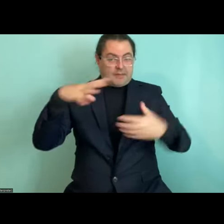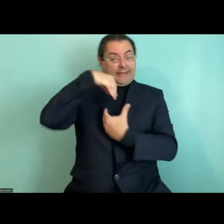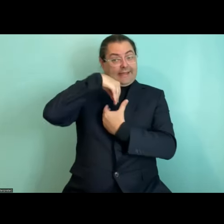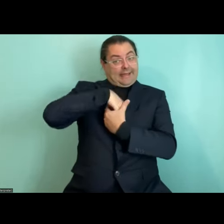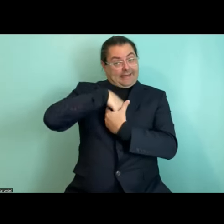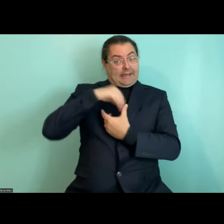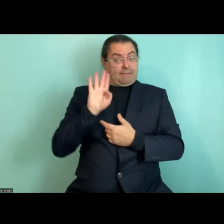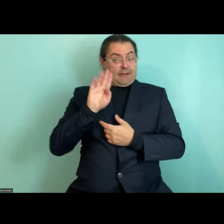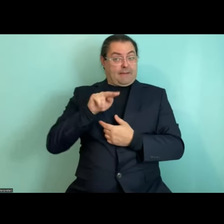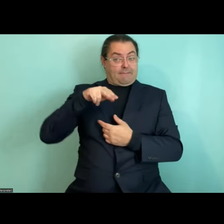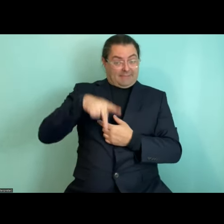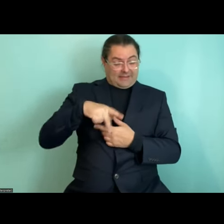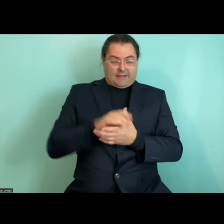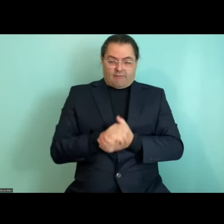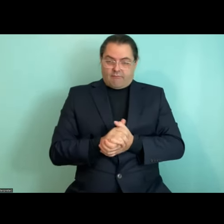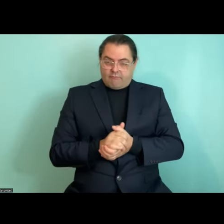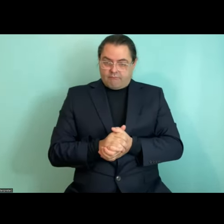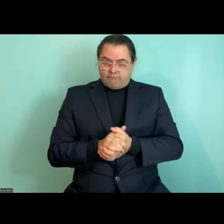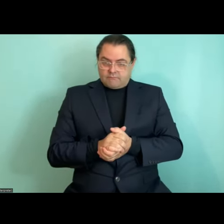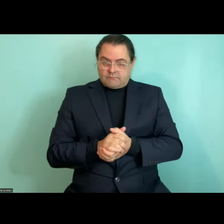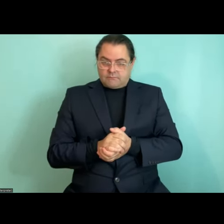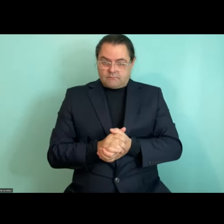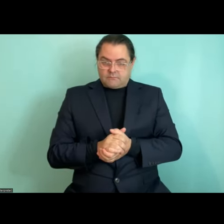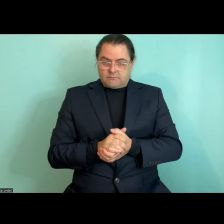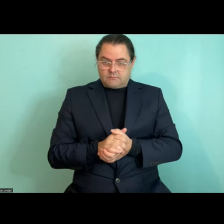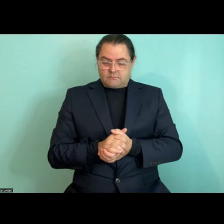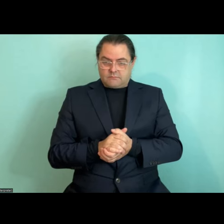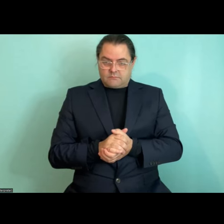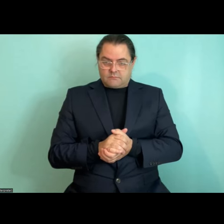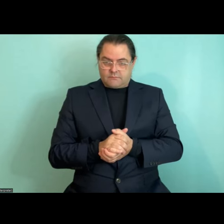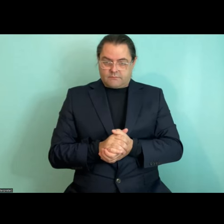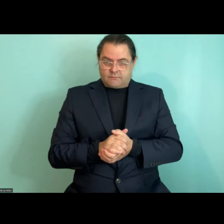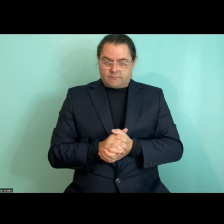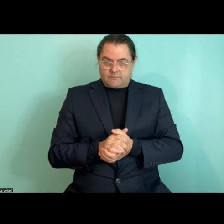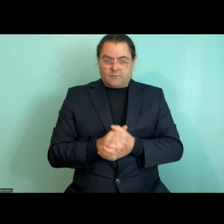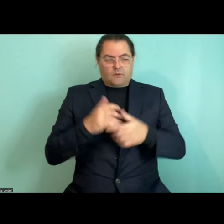to see the statue. 10:07:14 It pops up over separate all the